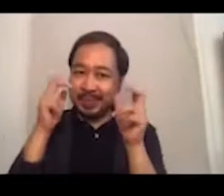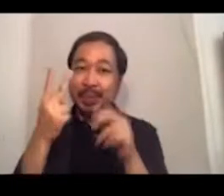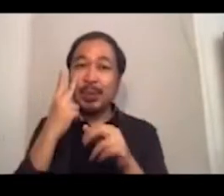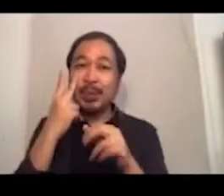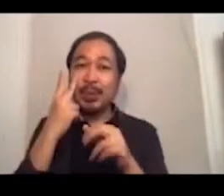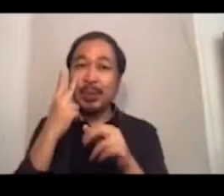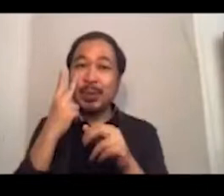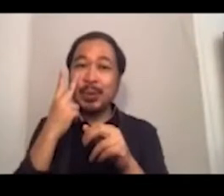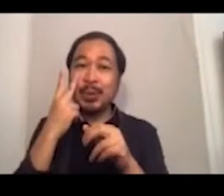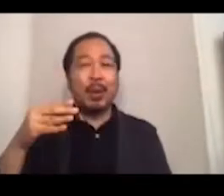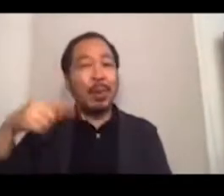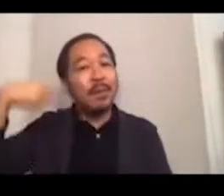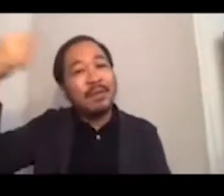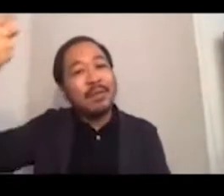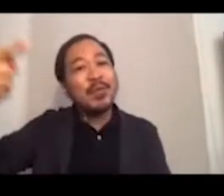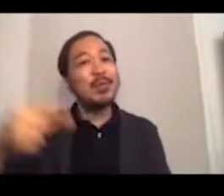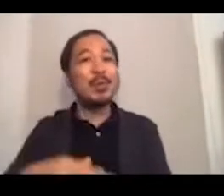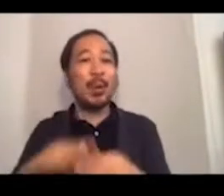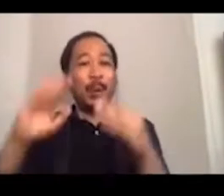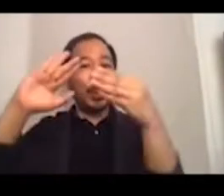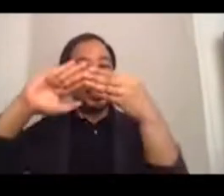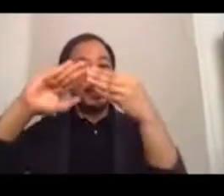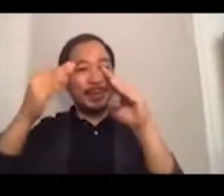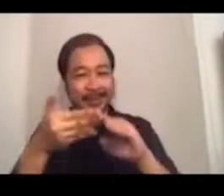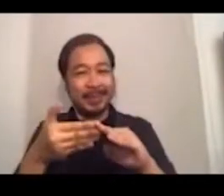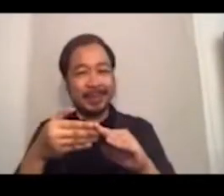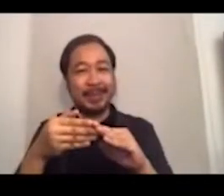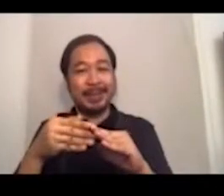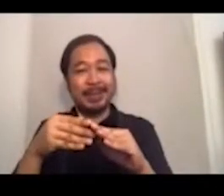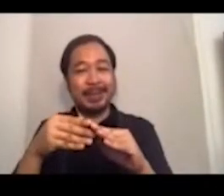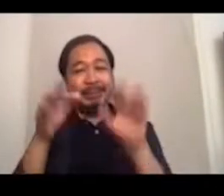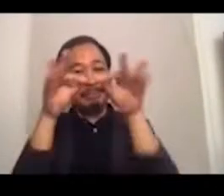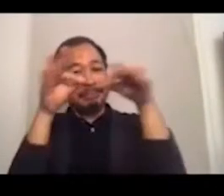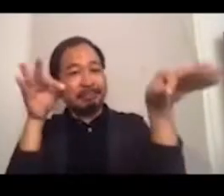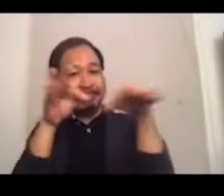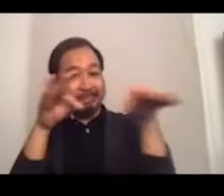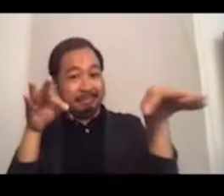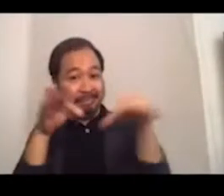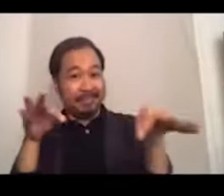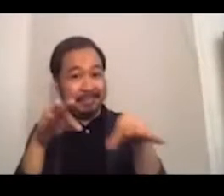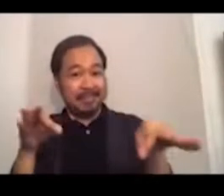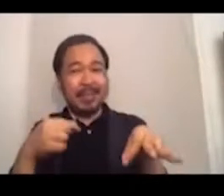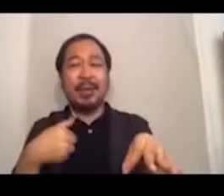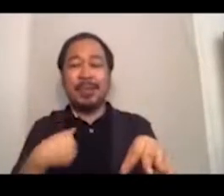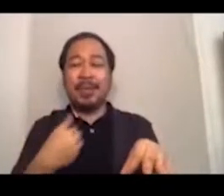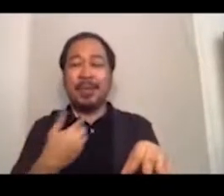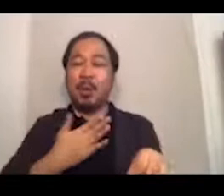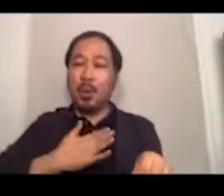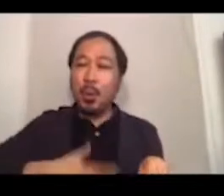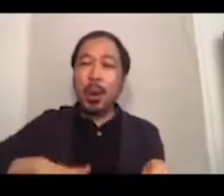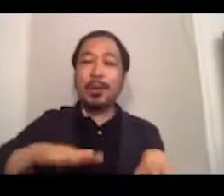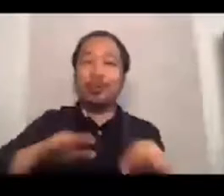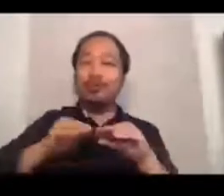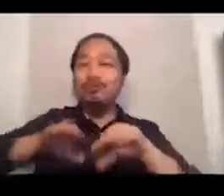before we talk about some of the new announcements.